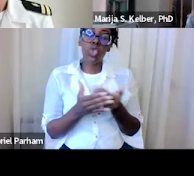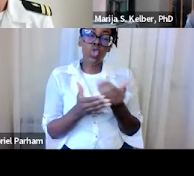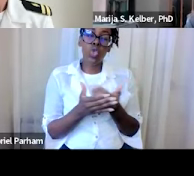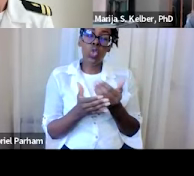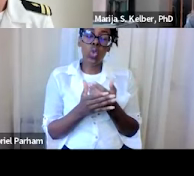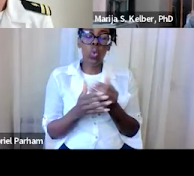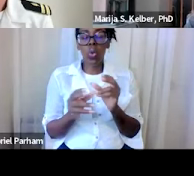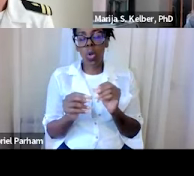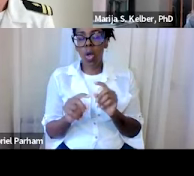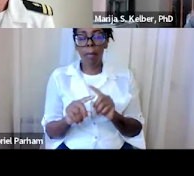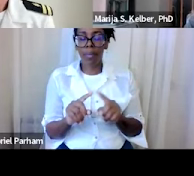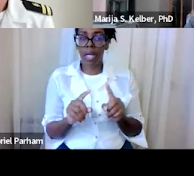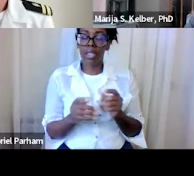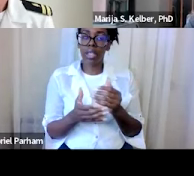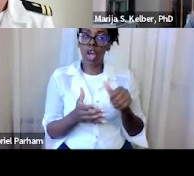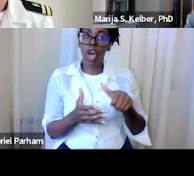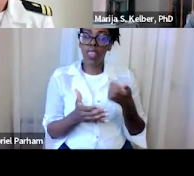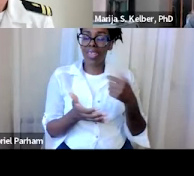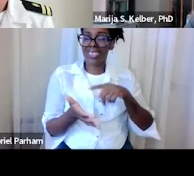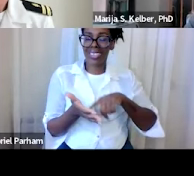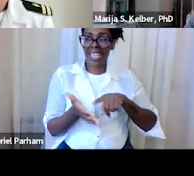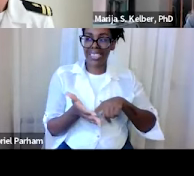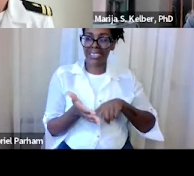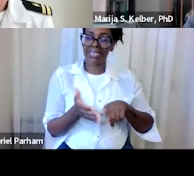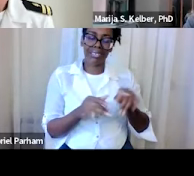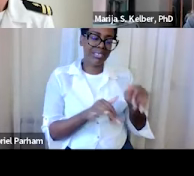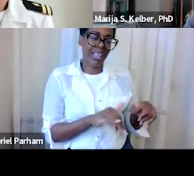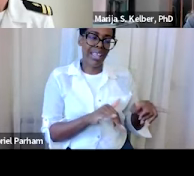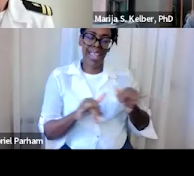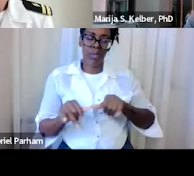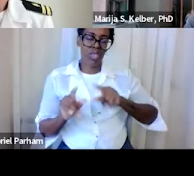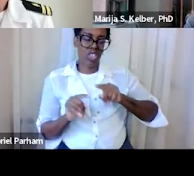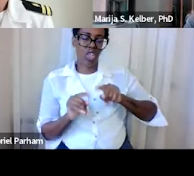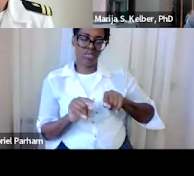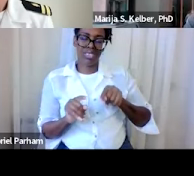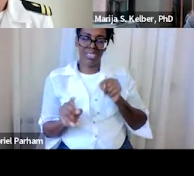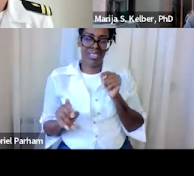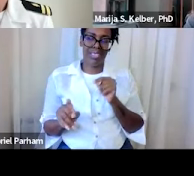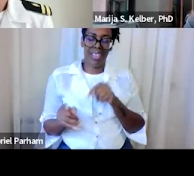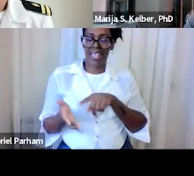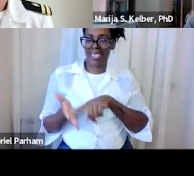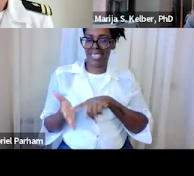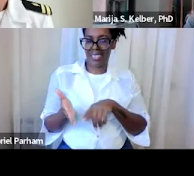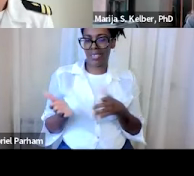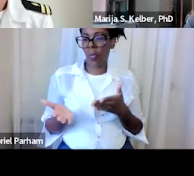that had basically corroborated the Carter findings. So sometimes in this case